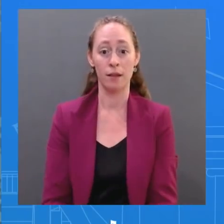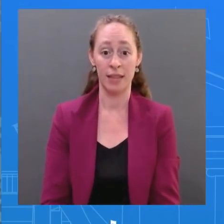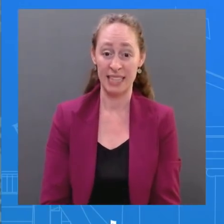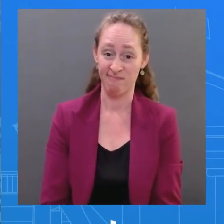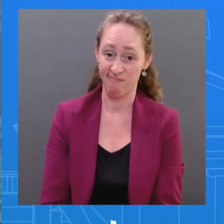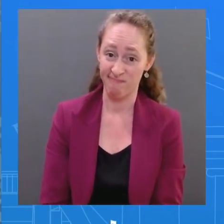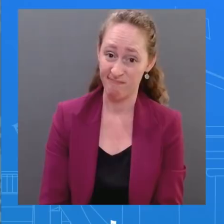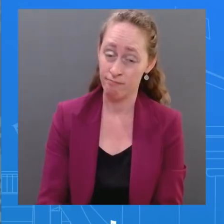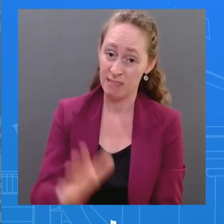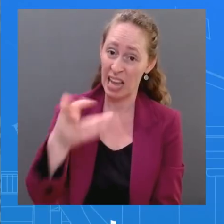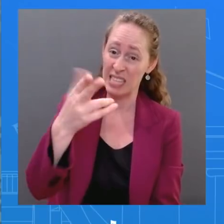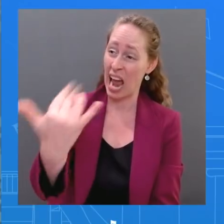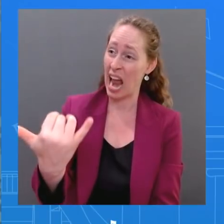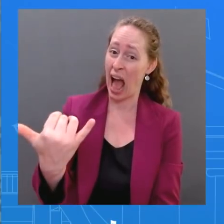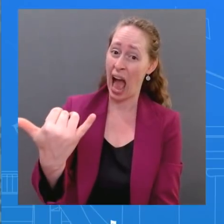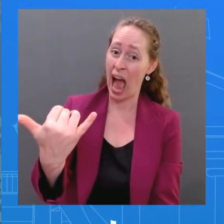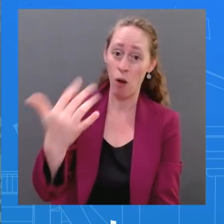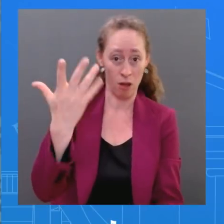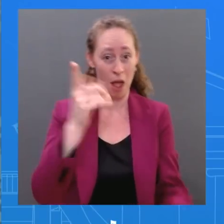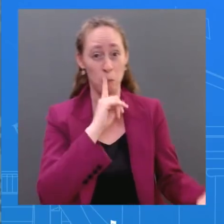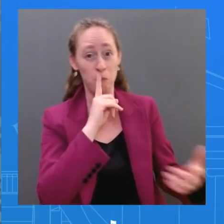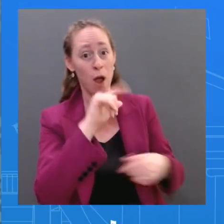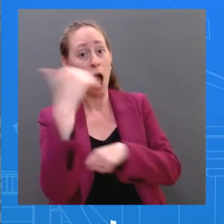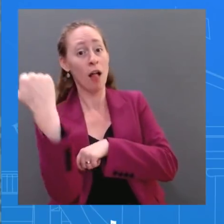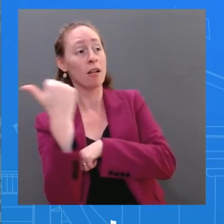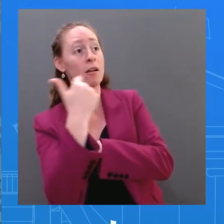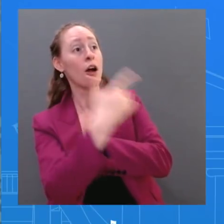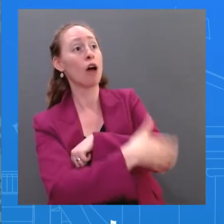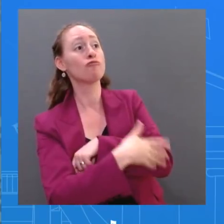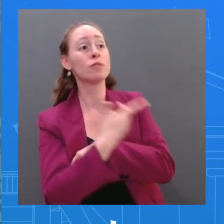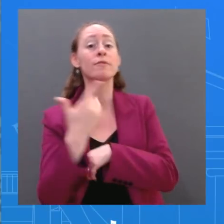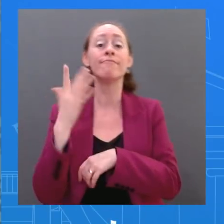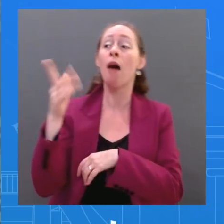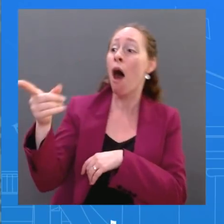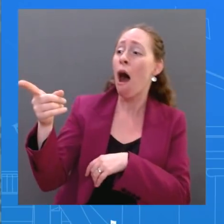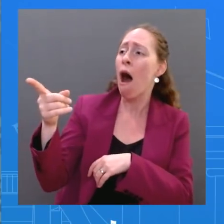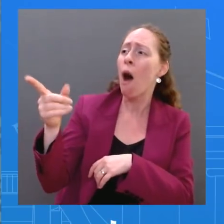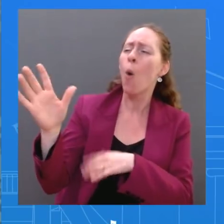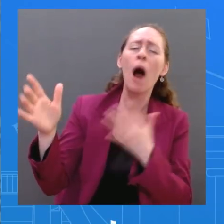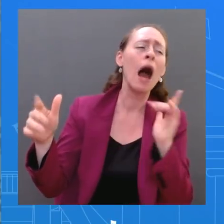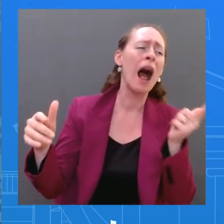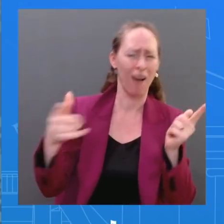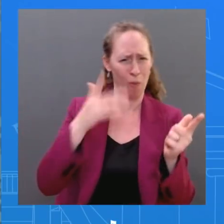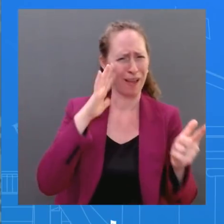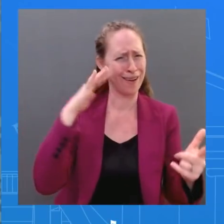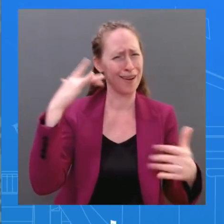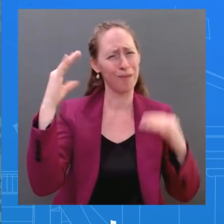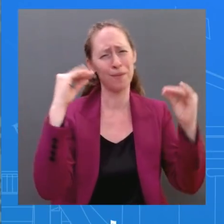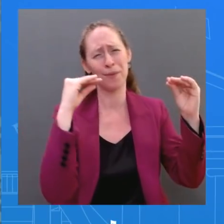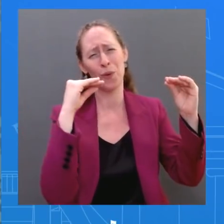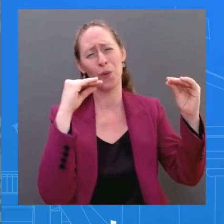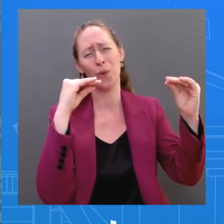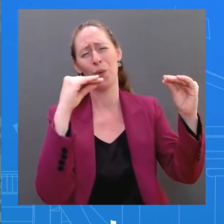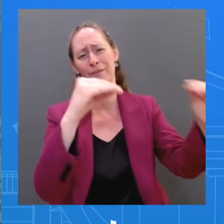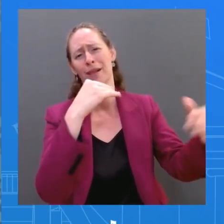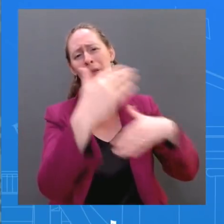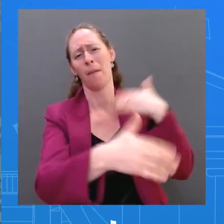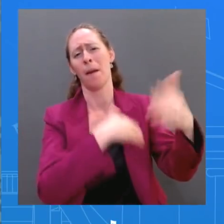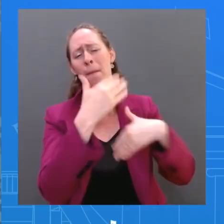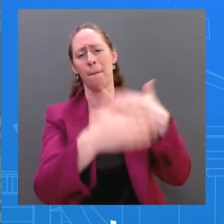They are offering tax incentives for companies to invest in new manufacturing lines. Companies are currently making their investment decision.